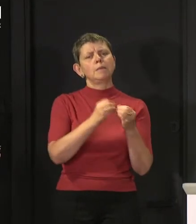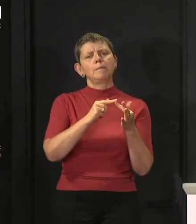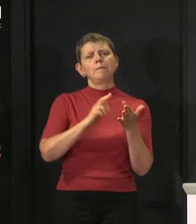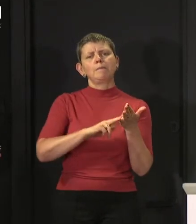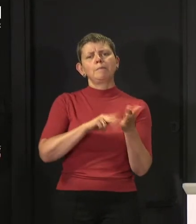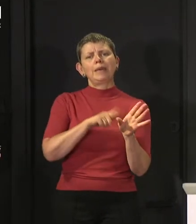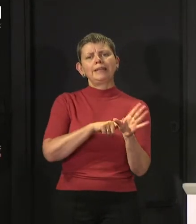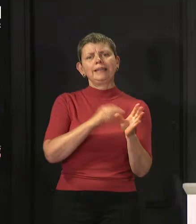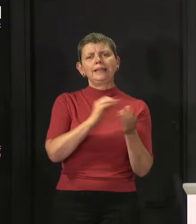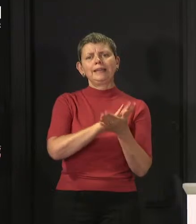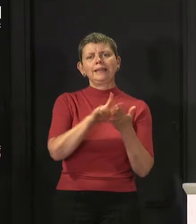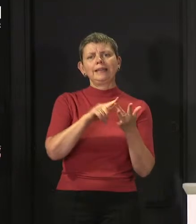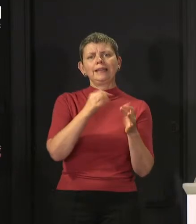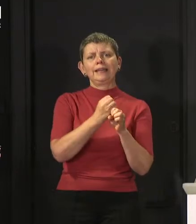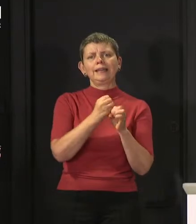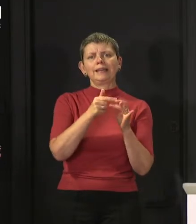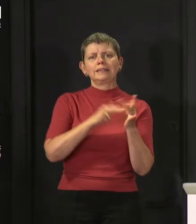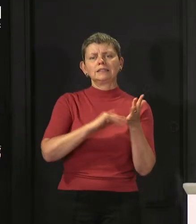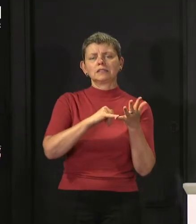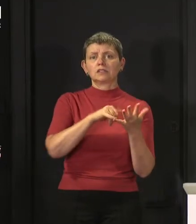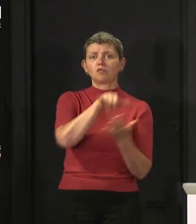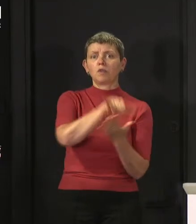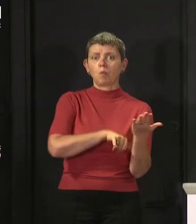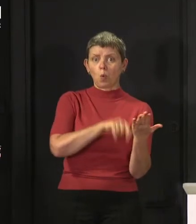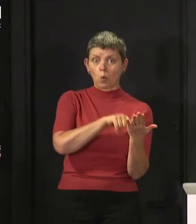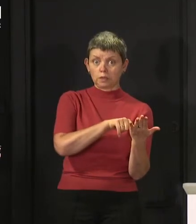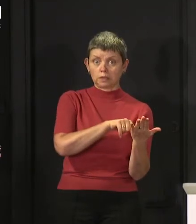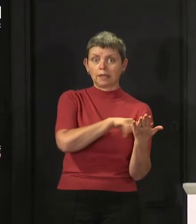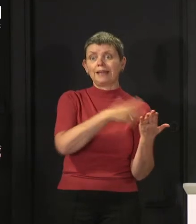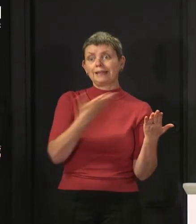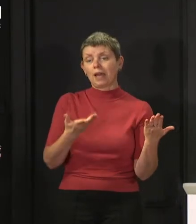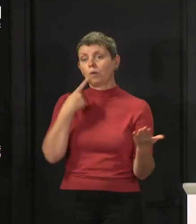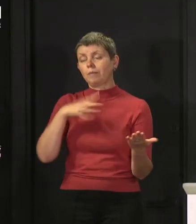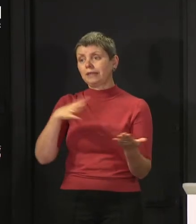asked Sandy Begbie to do some implementation work around, so that's the parameters of we